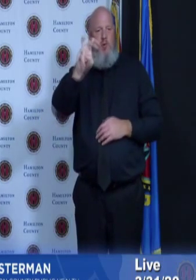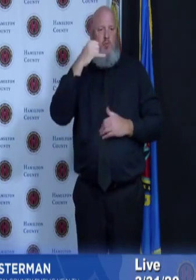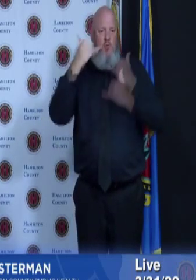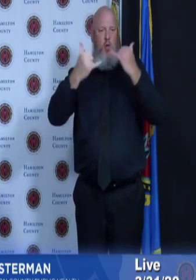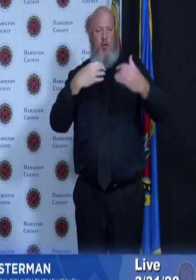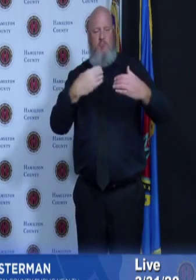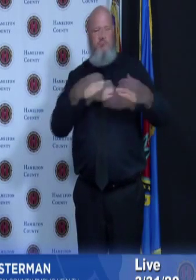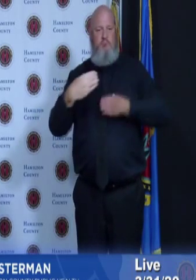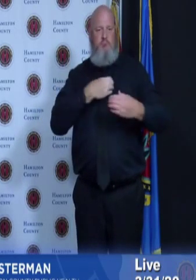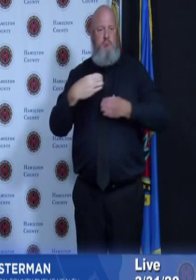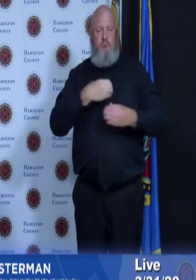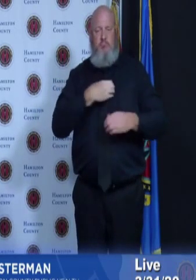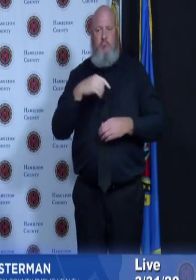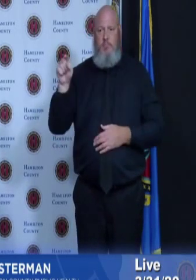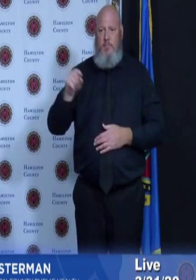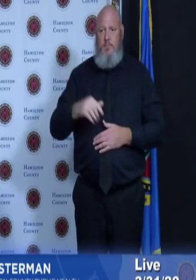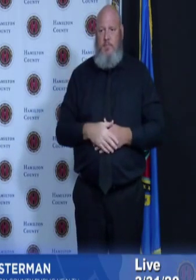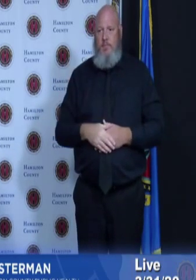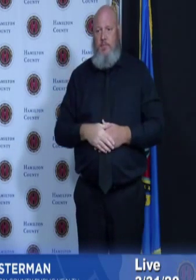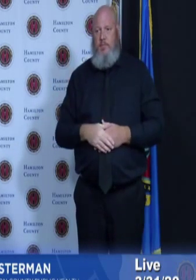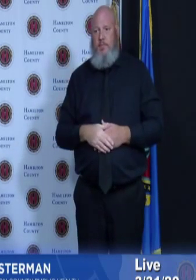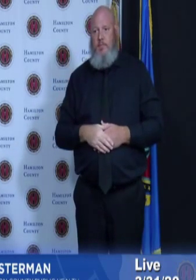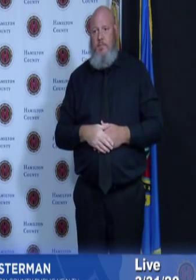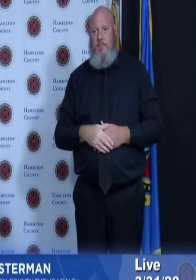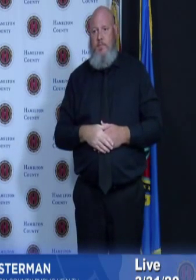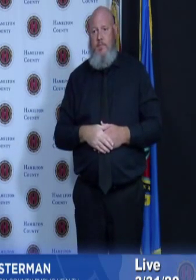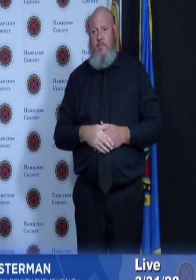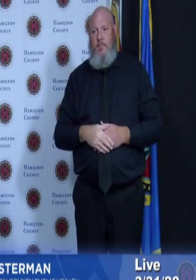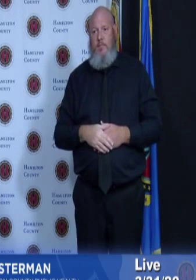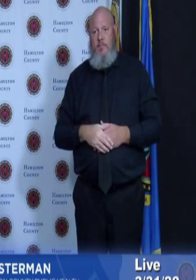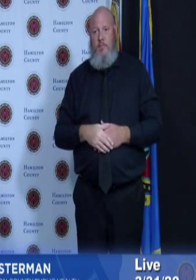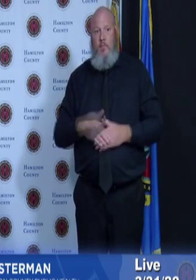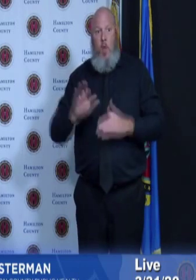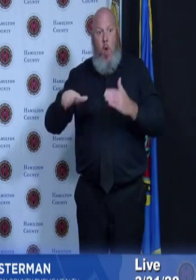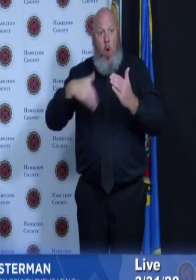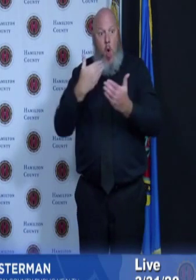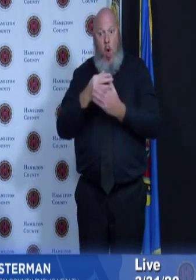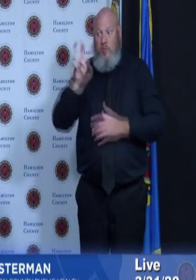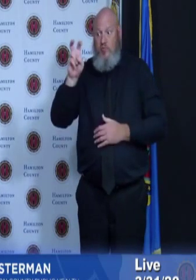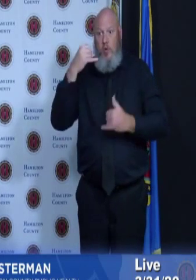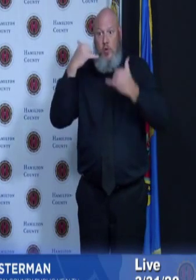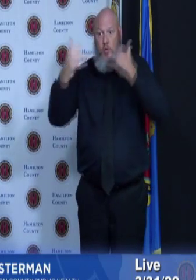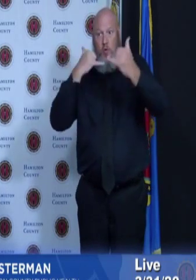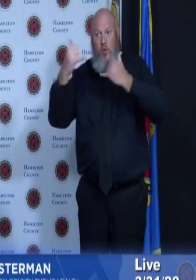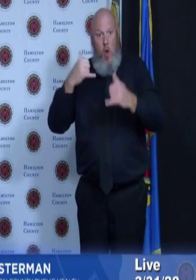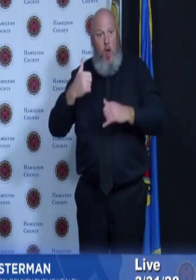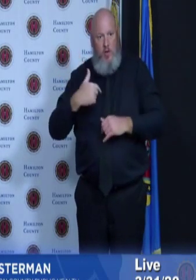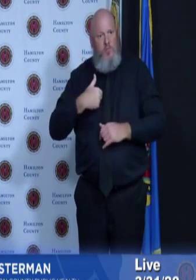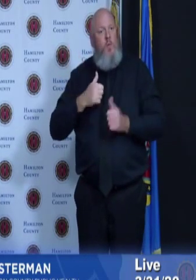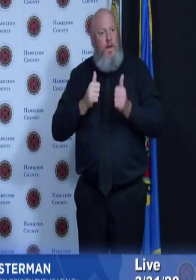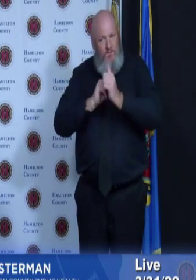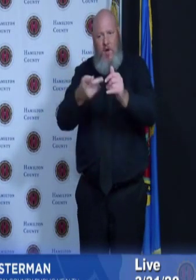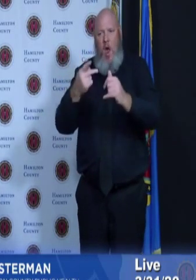the first step that we do is a phone call to the business and a discussion with the business and and often ask of the business to put something in writing